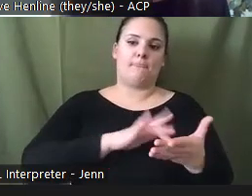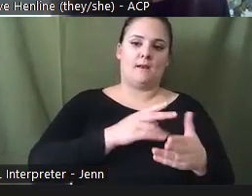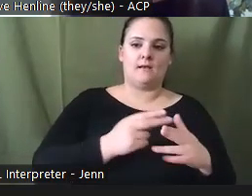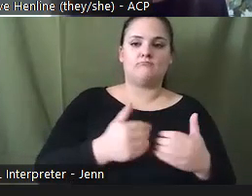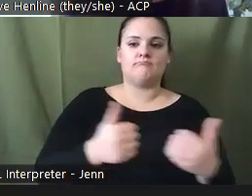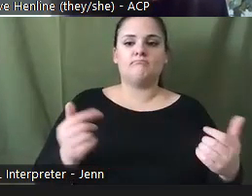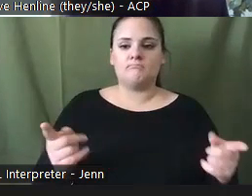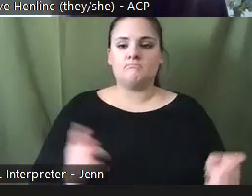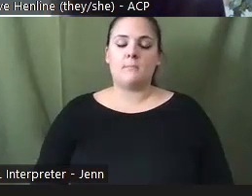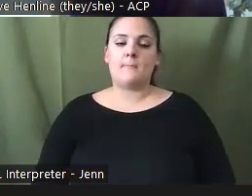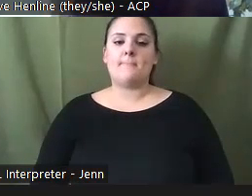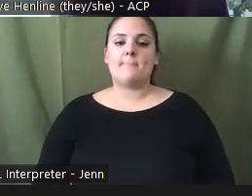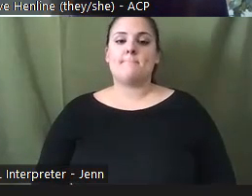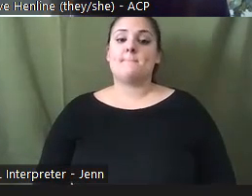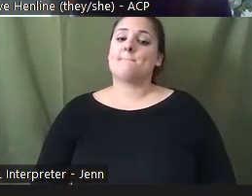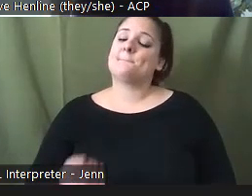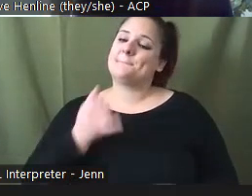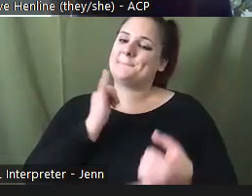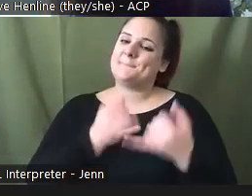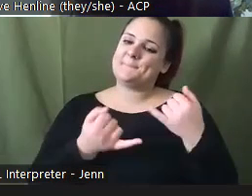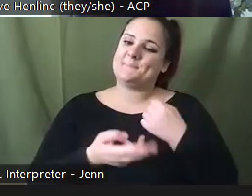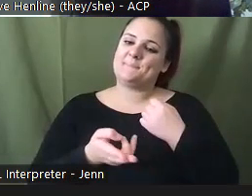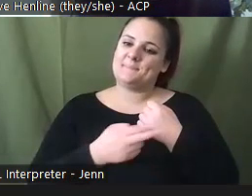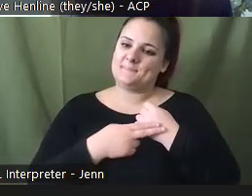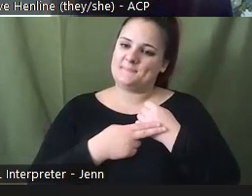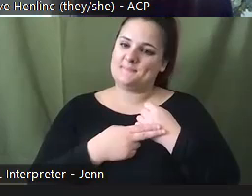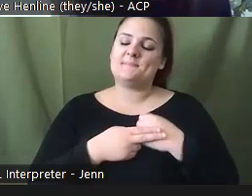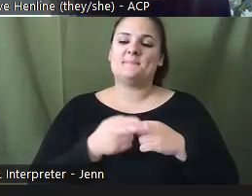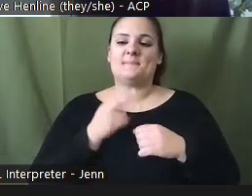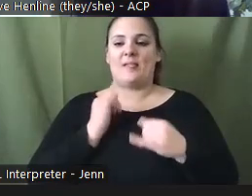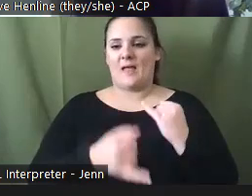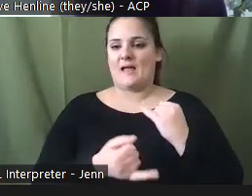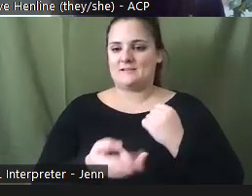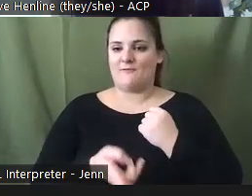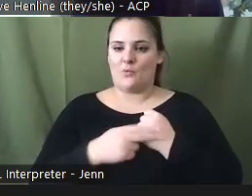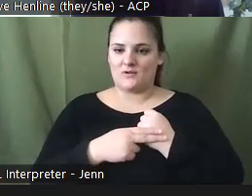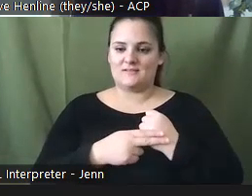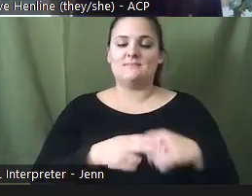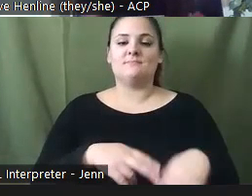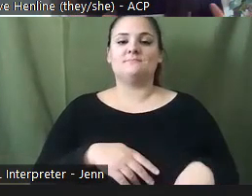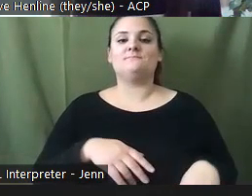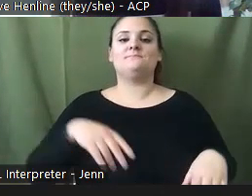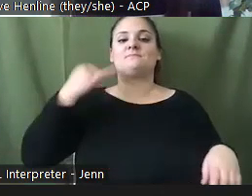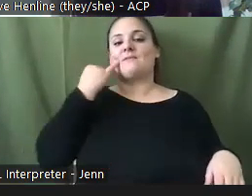Lastly of course, and we'll dive into questions in a moment, if you have any questions after we